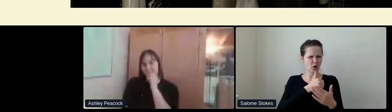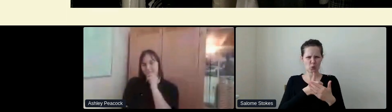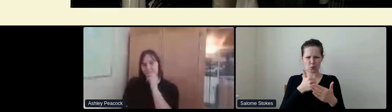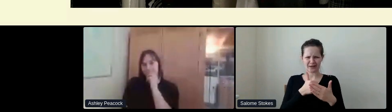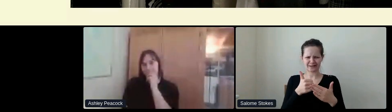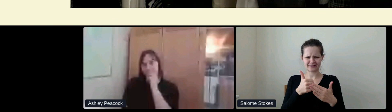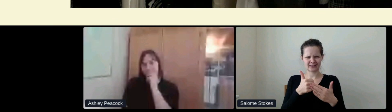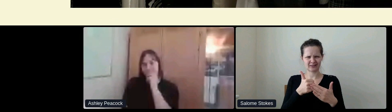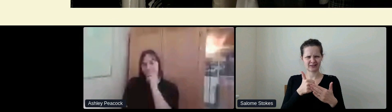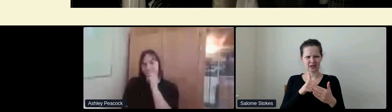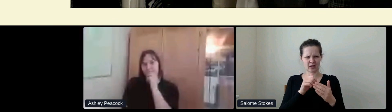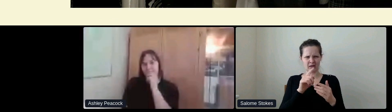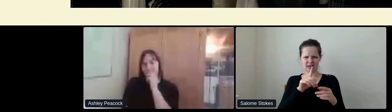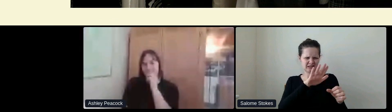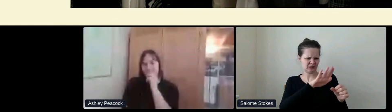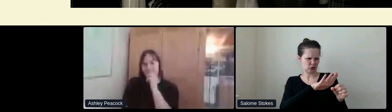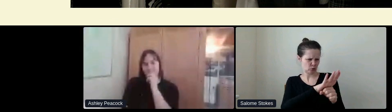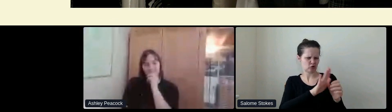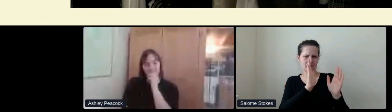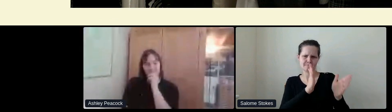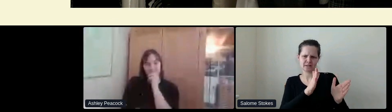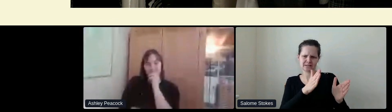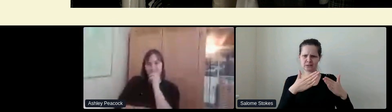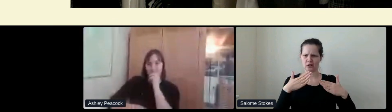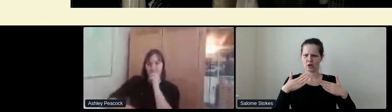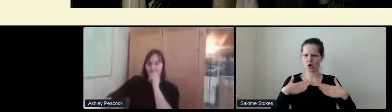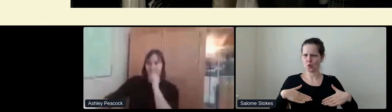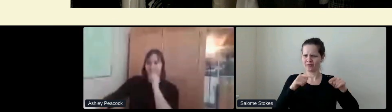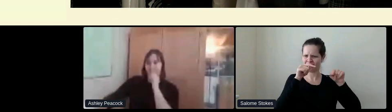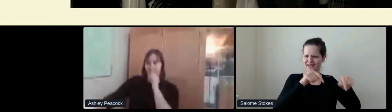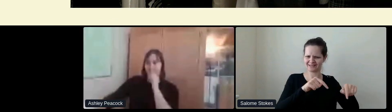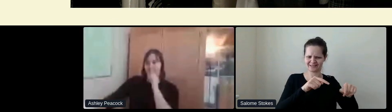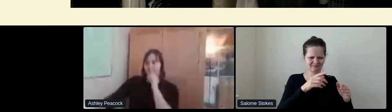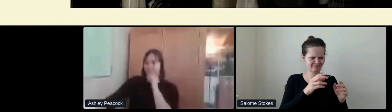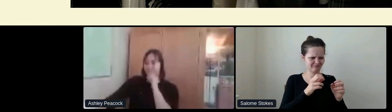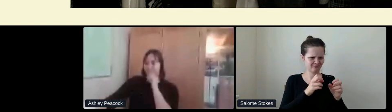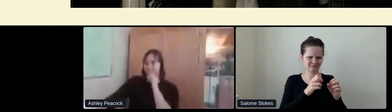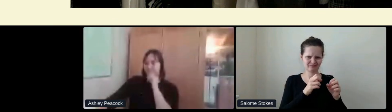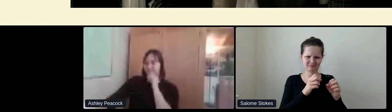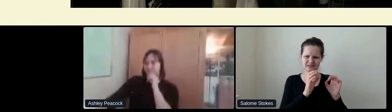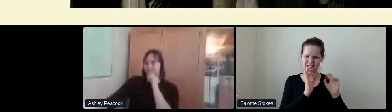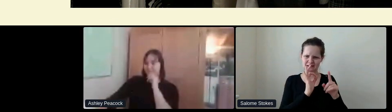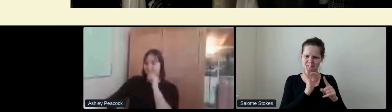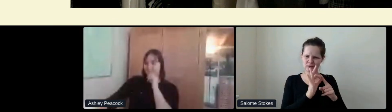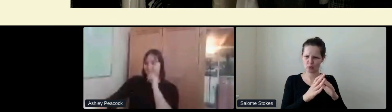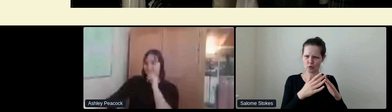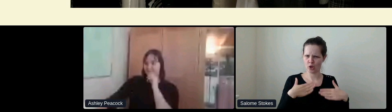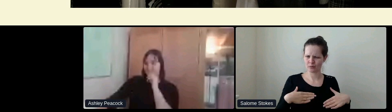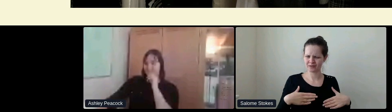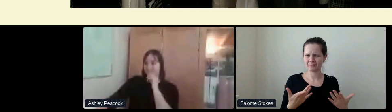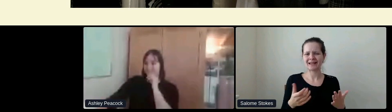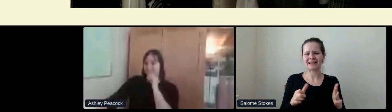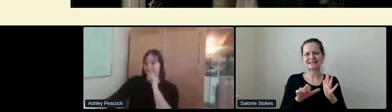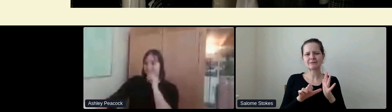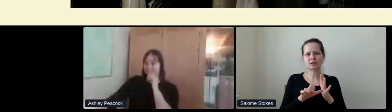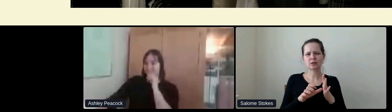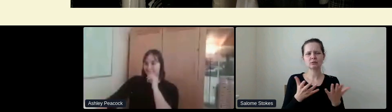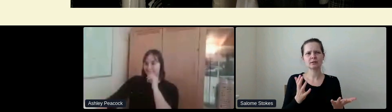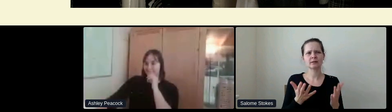The difficulty comes when you don't really know how to interpret the somewhat vague language